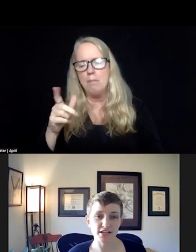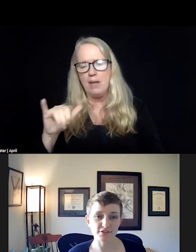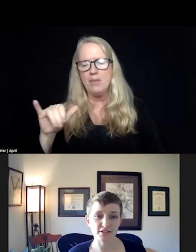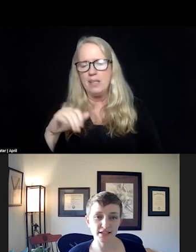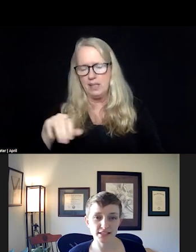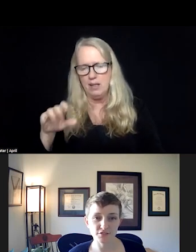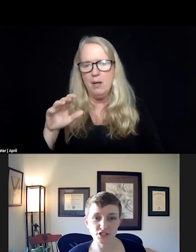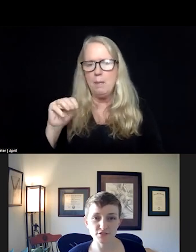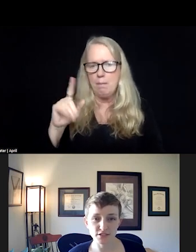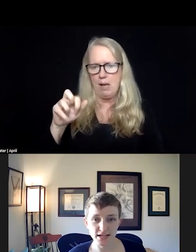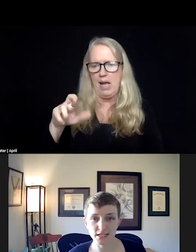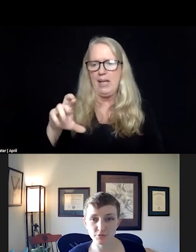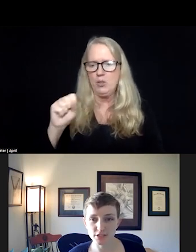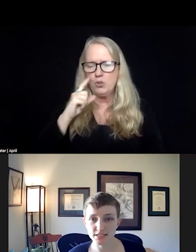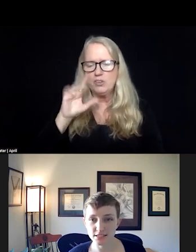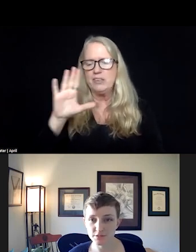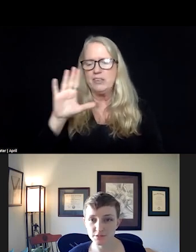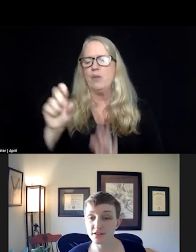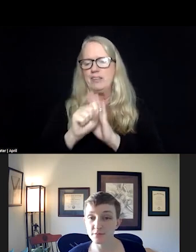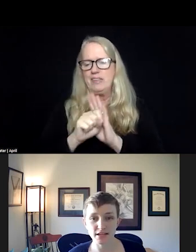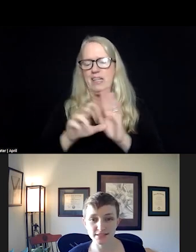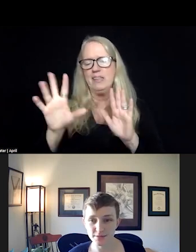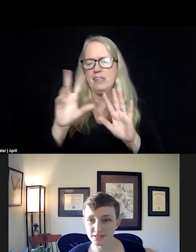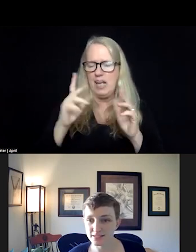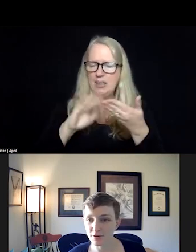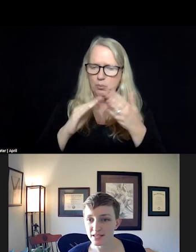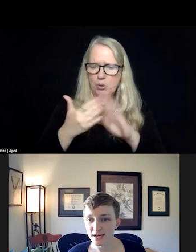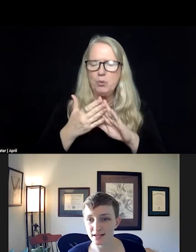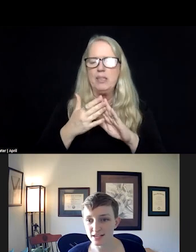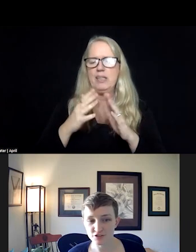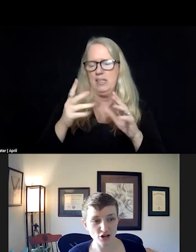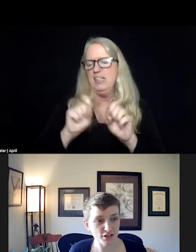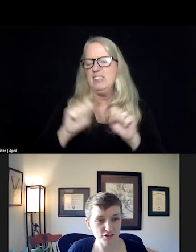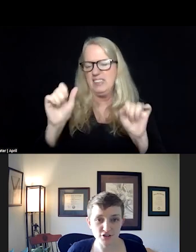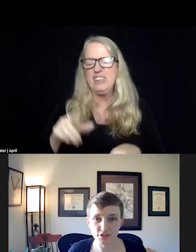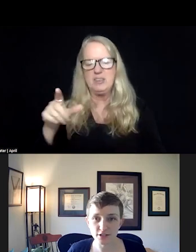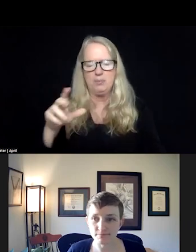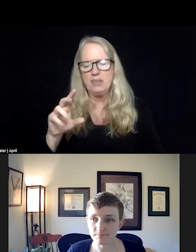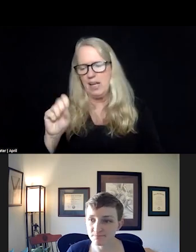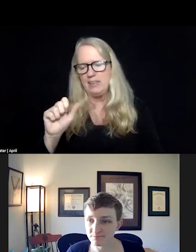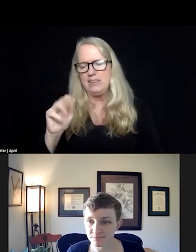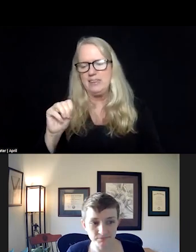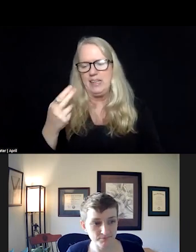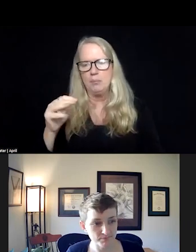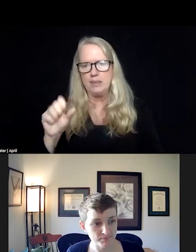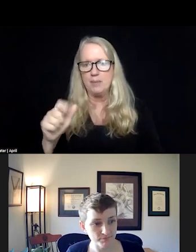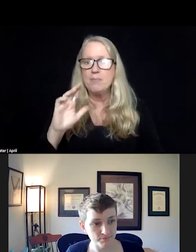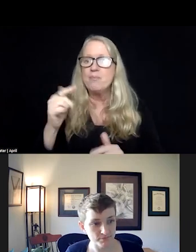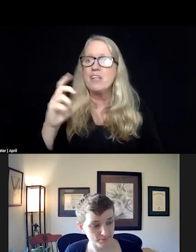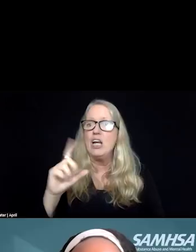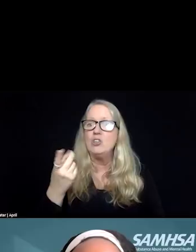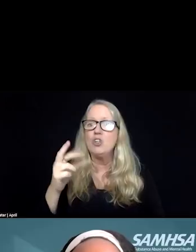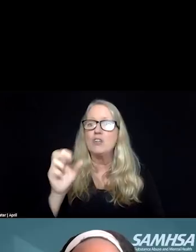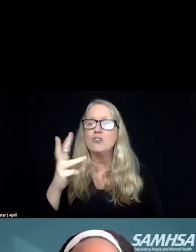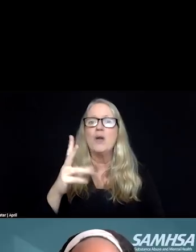I AM GLAD TO BE HERE.